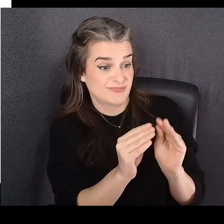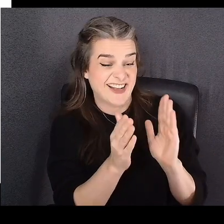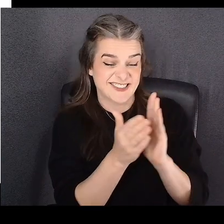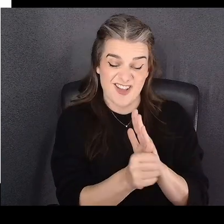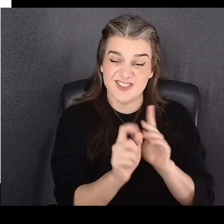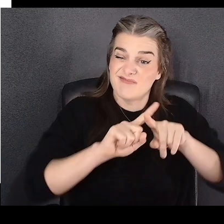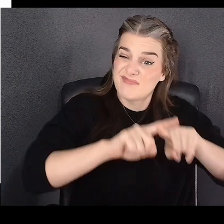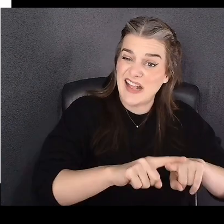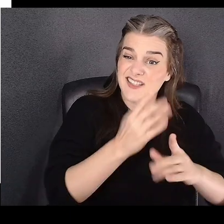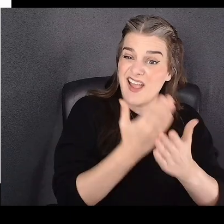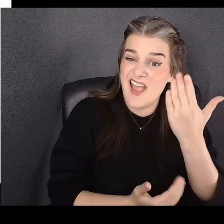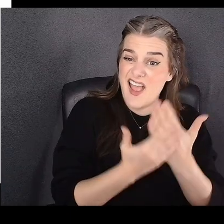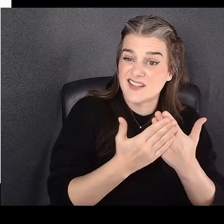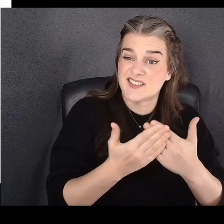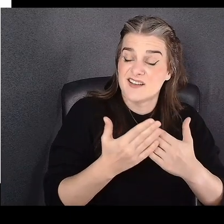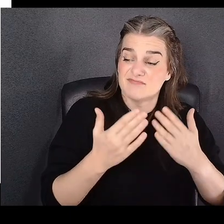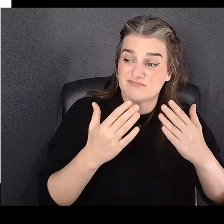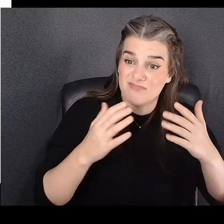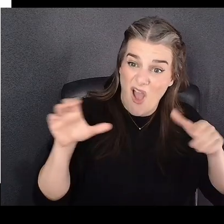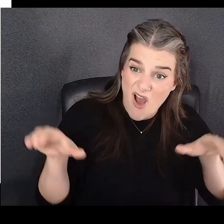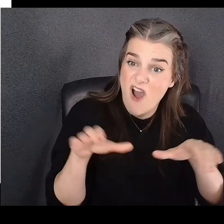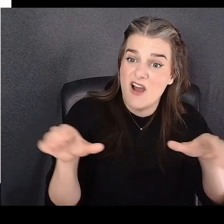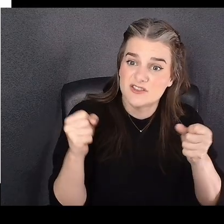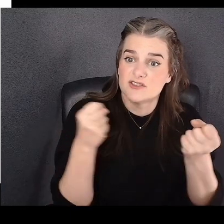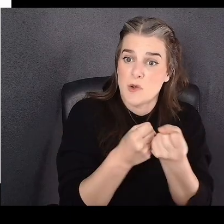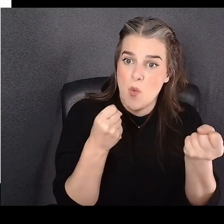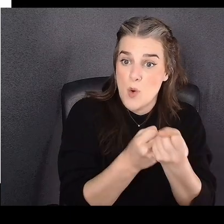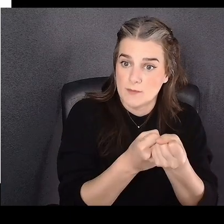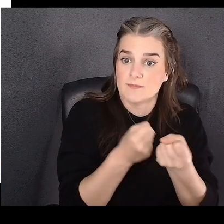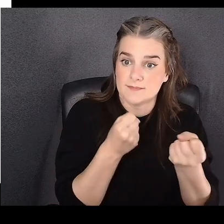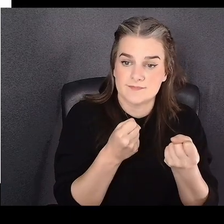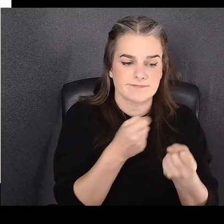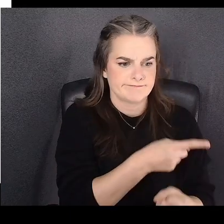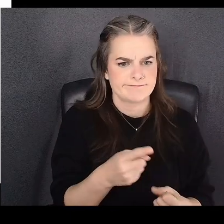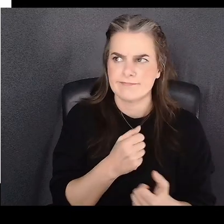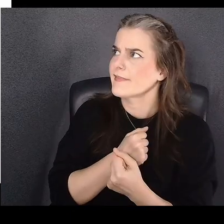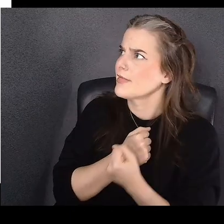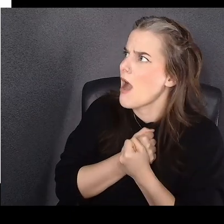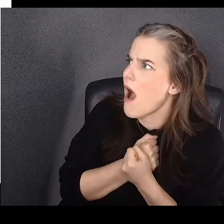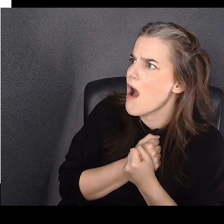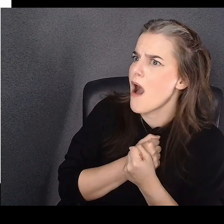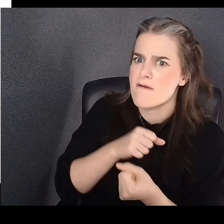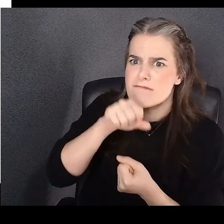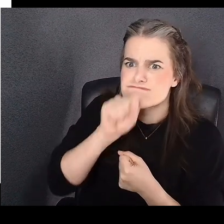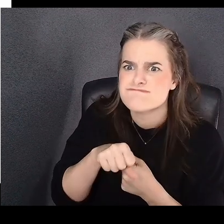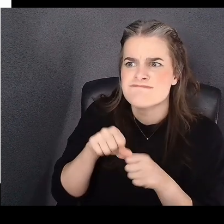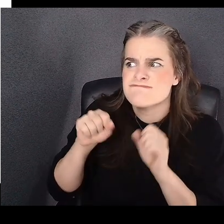We're seeing that a lot of individuals love what they do. They love that they can really accomplish their goals